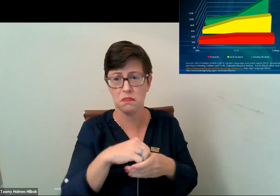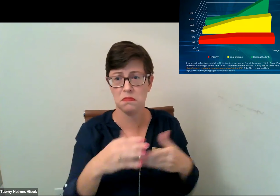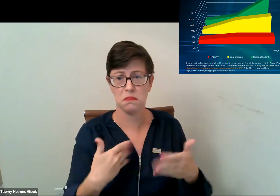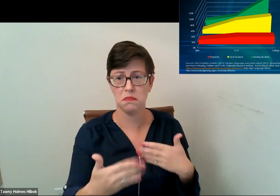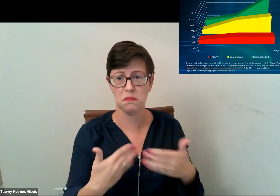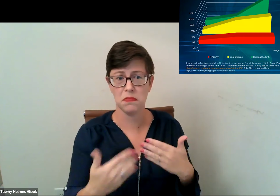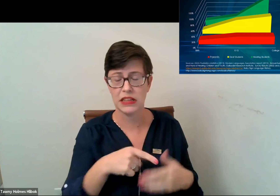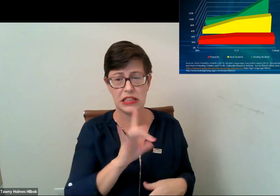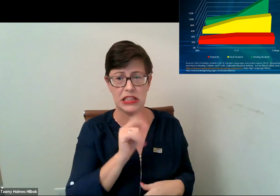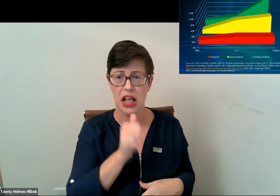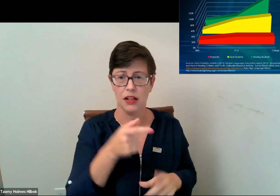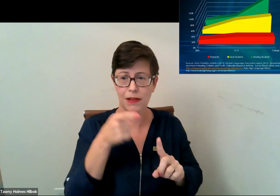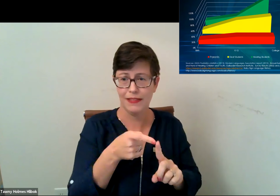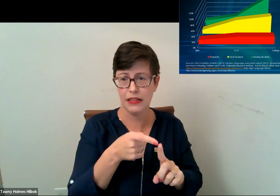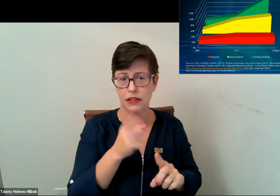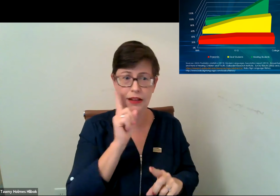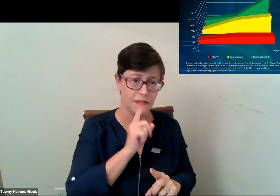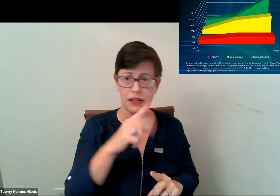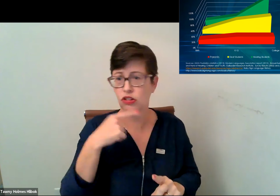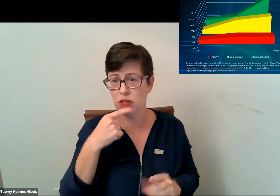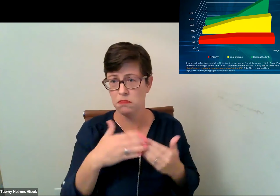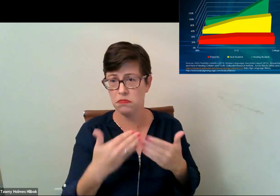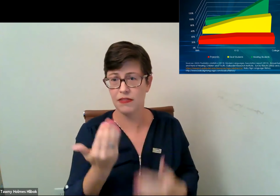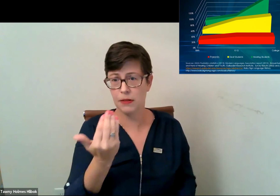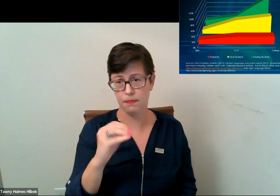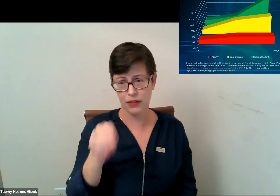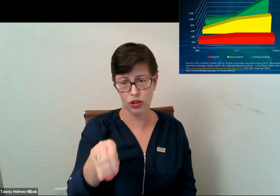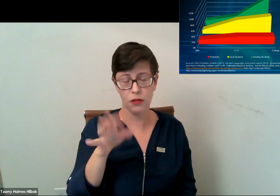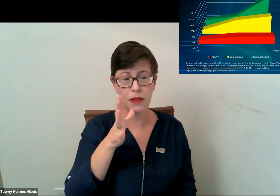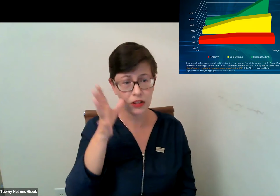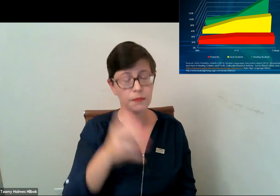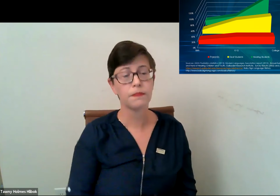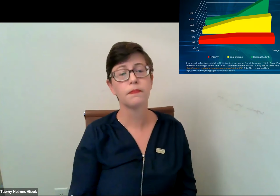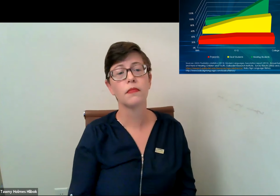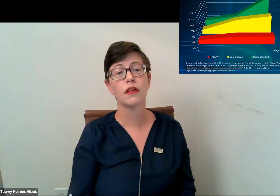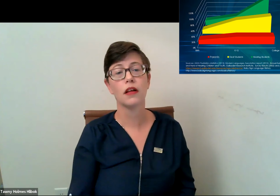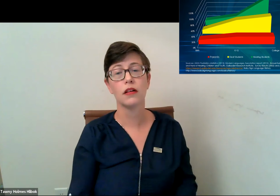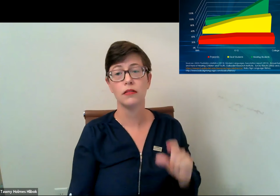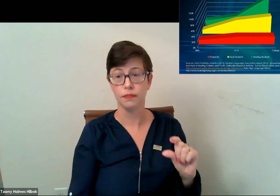And this could mean deaf parents or hearing parents it doesn't specify which group it just includes all parents.